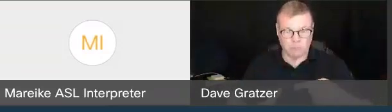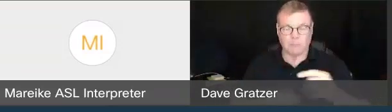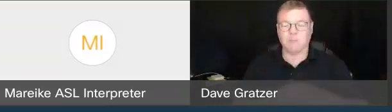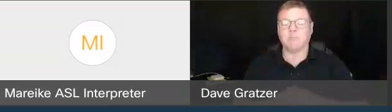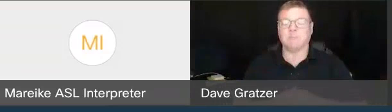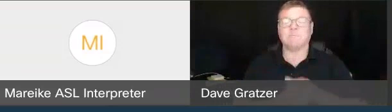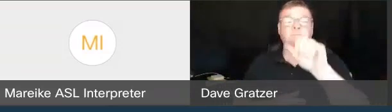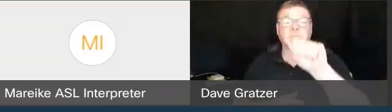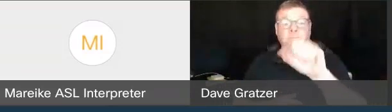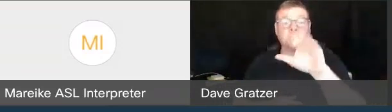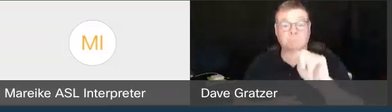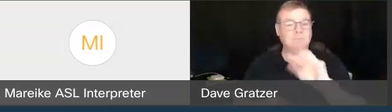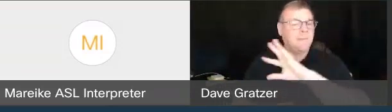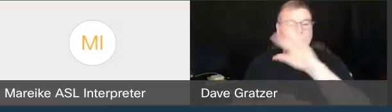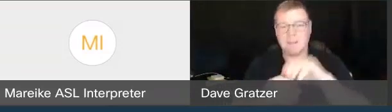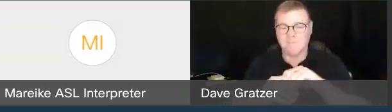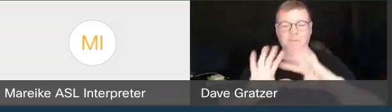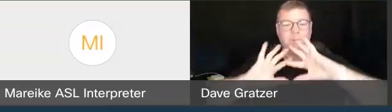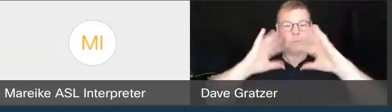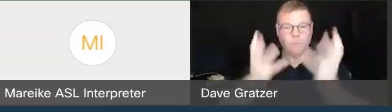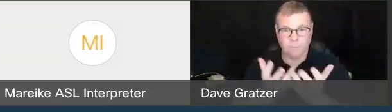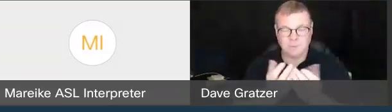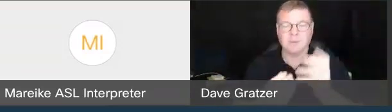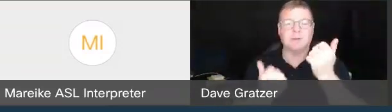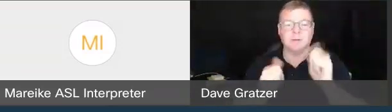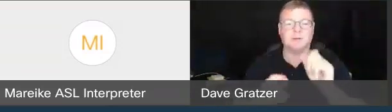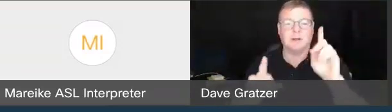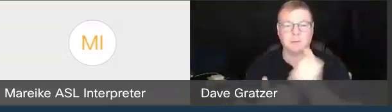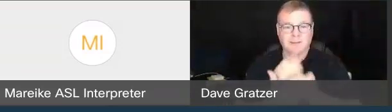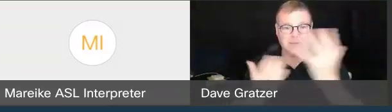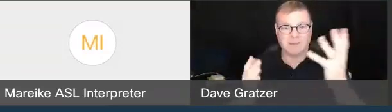comprehensive and holistic. So we try to do everything for the person within the ACT team,